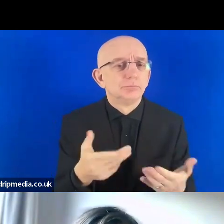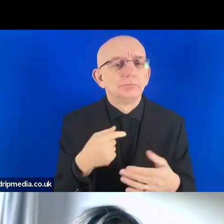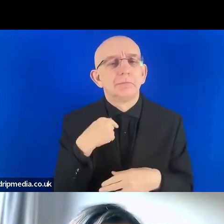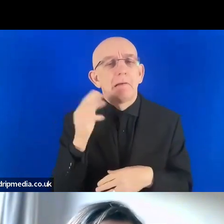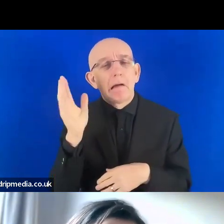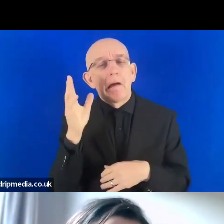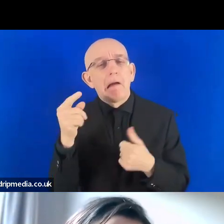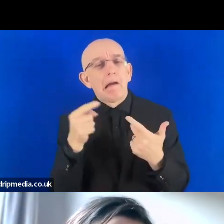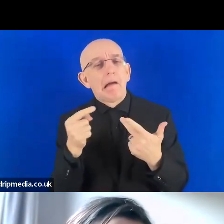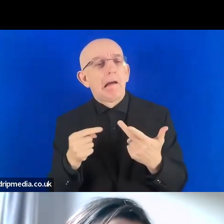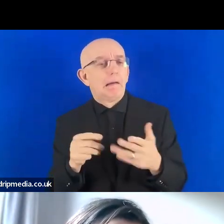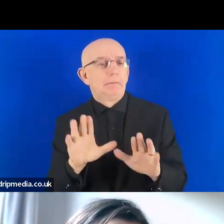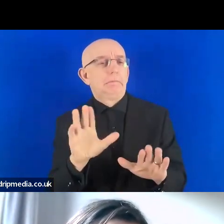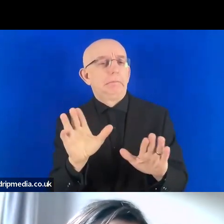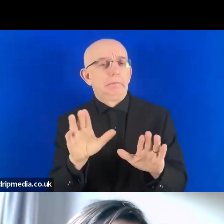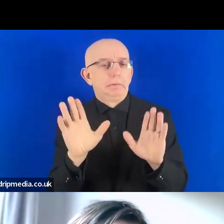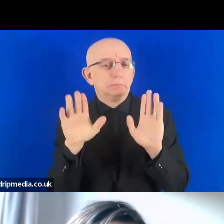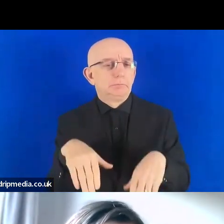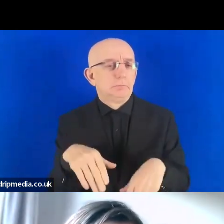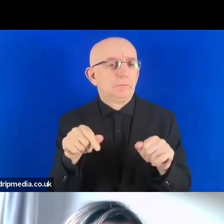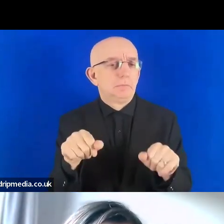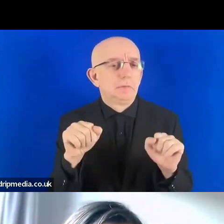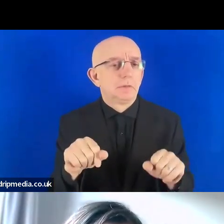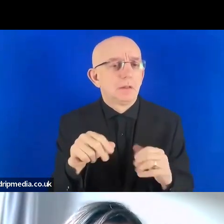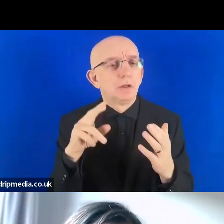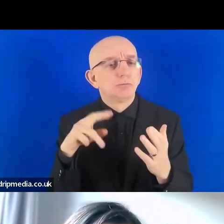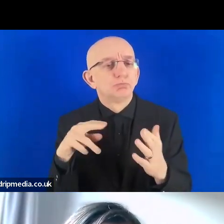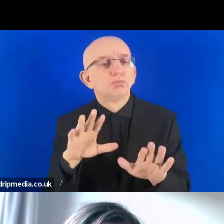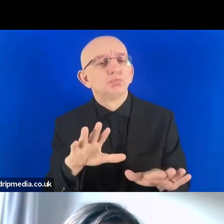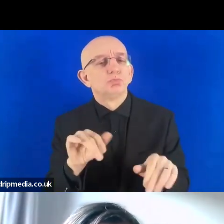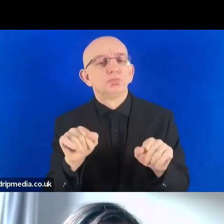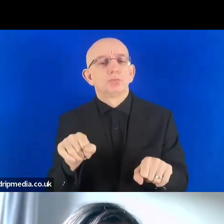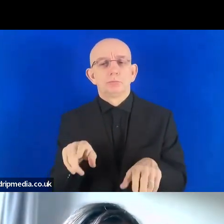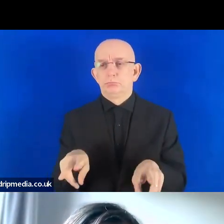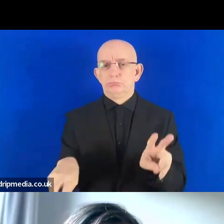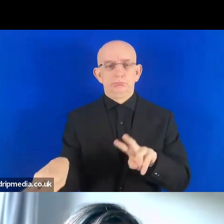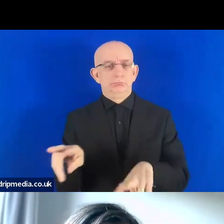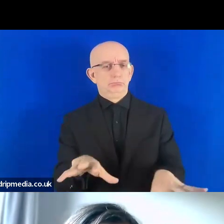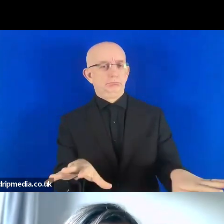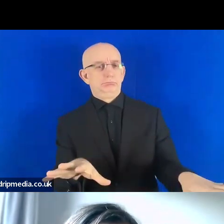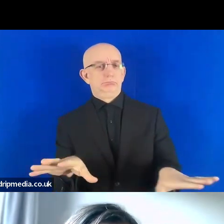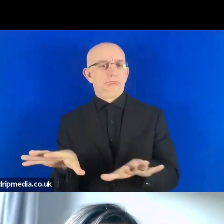Please spend a few days to familiarize yourself with the platform. It really is the one stop shop.